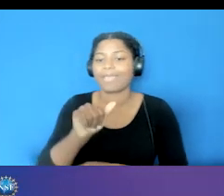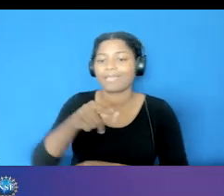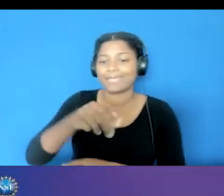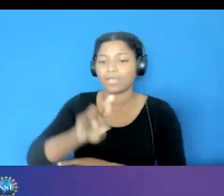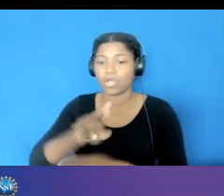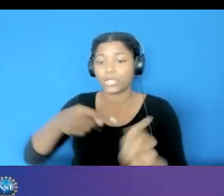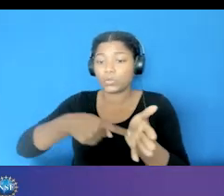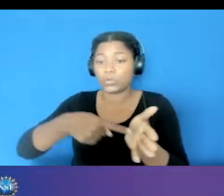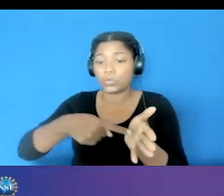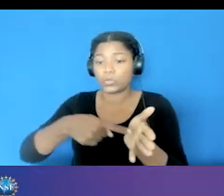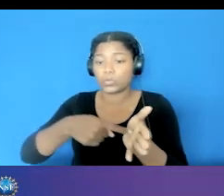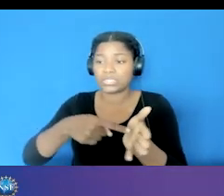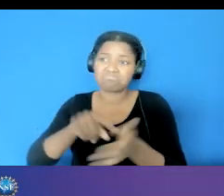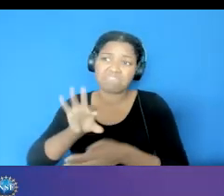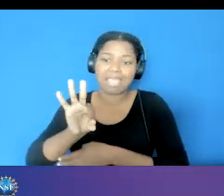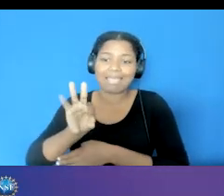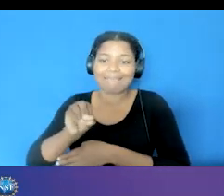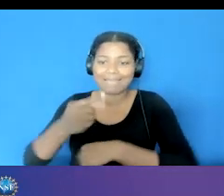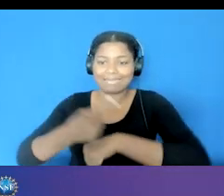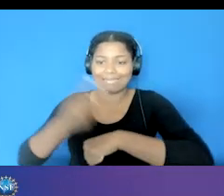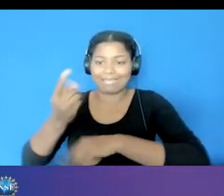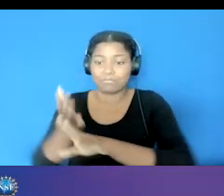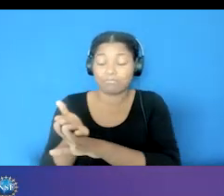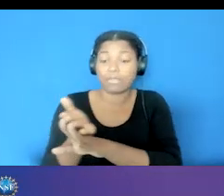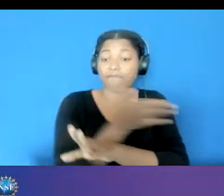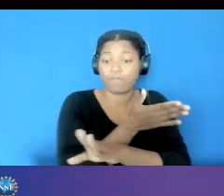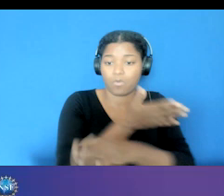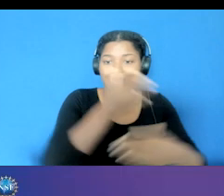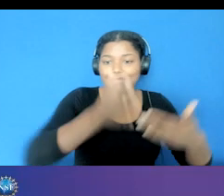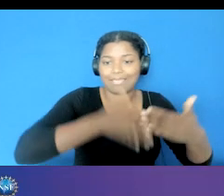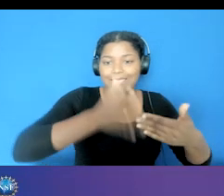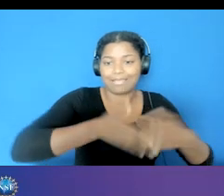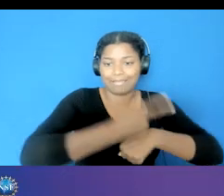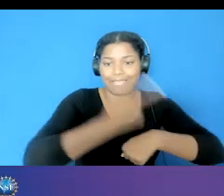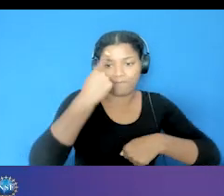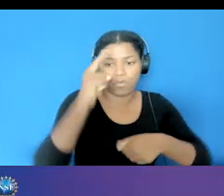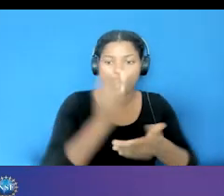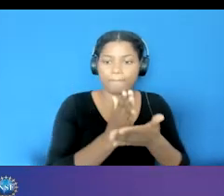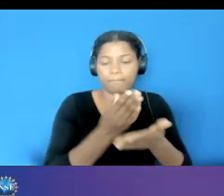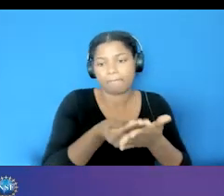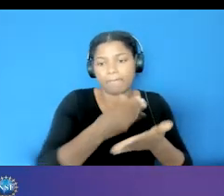The APRs are due at least 90 days prior to the end date of the budget period.